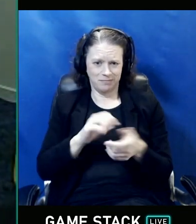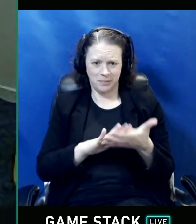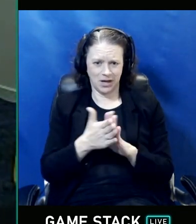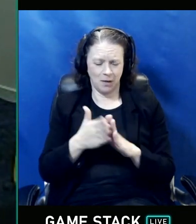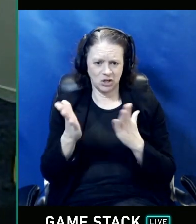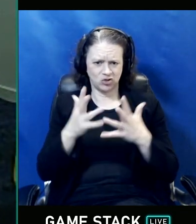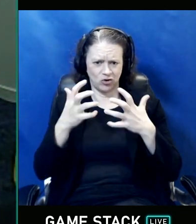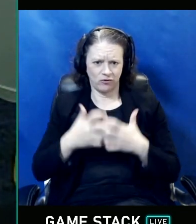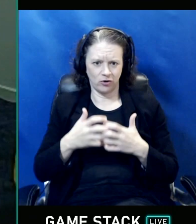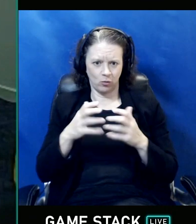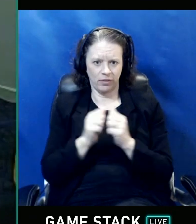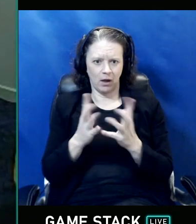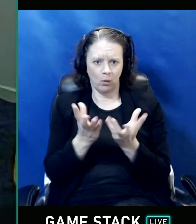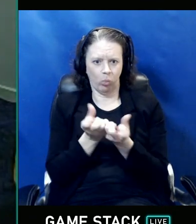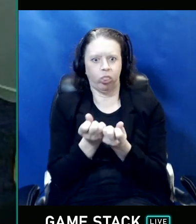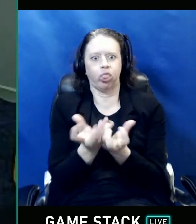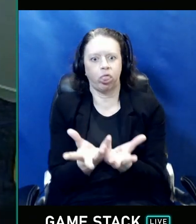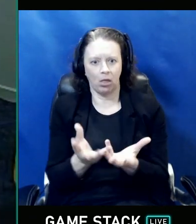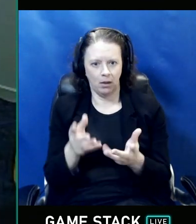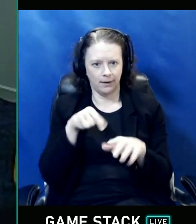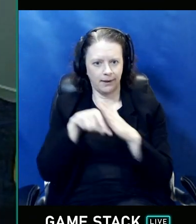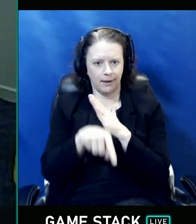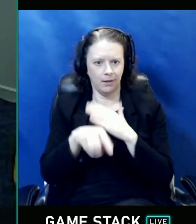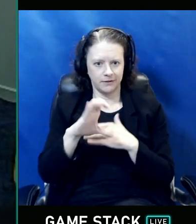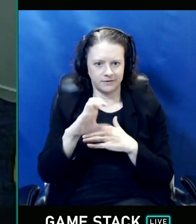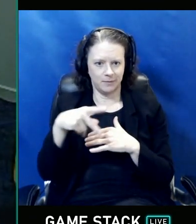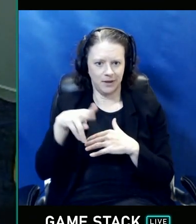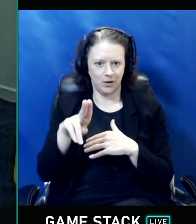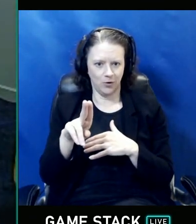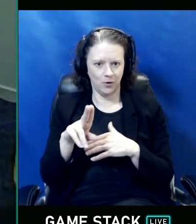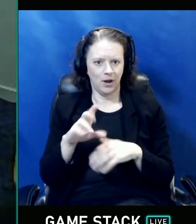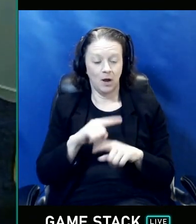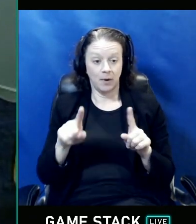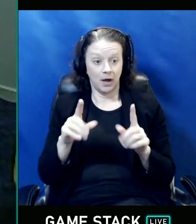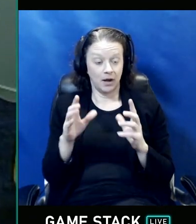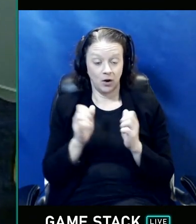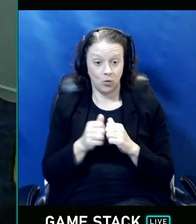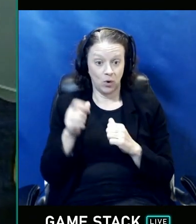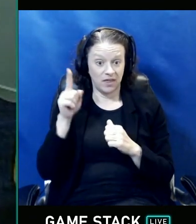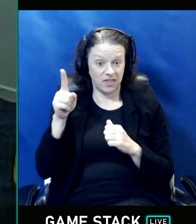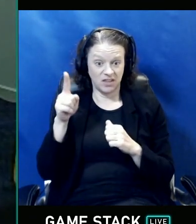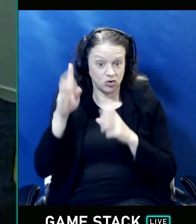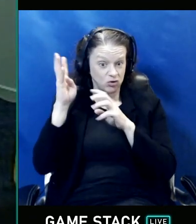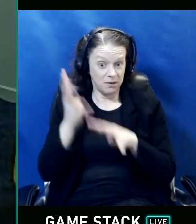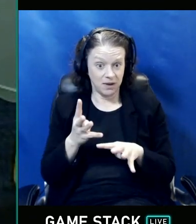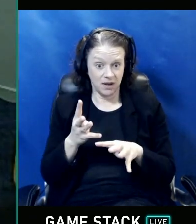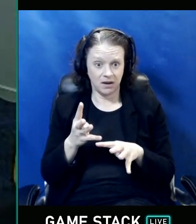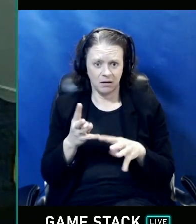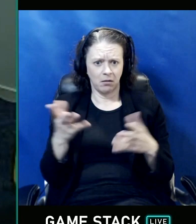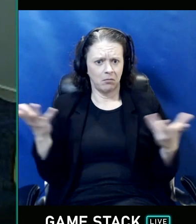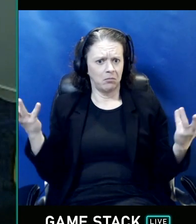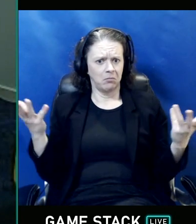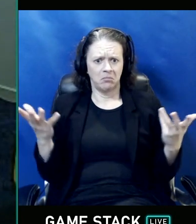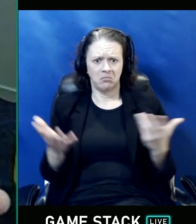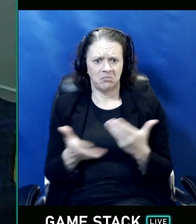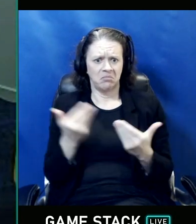this whole problem just went away. Like the Xbox in the data center is obviously fully capable of running and